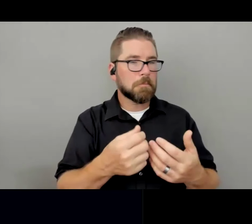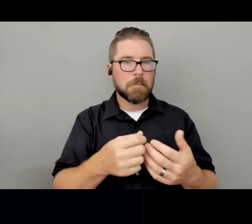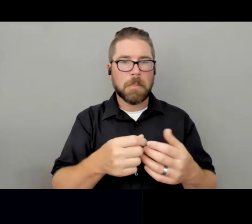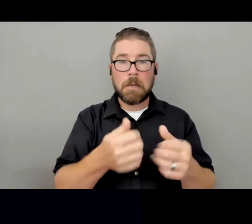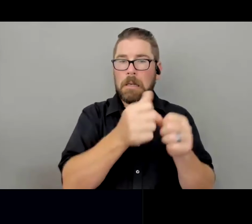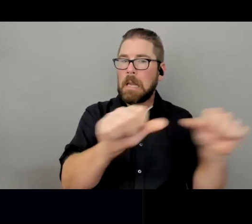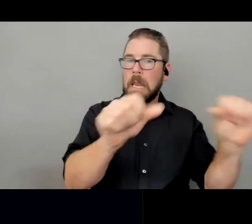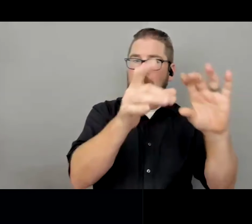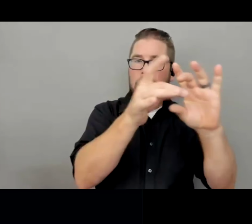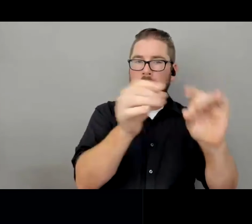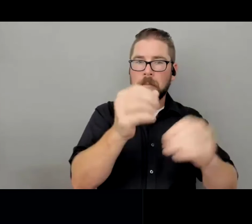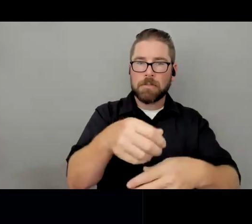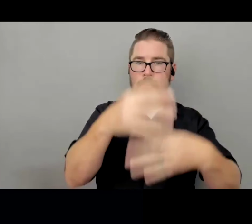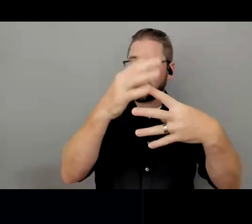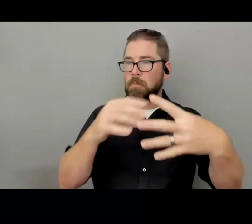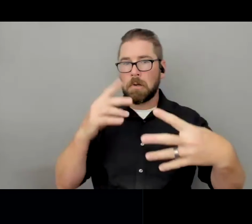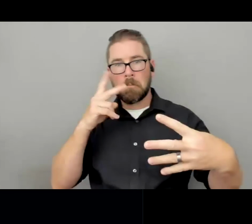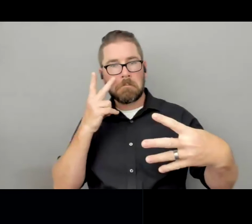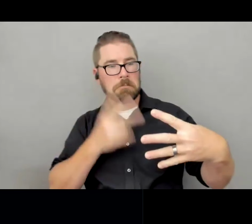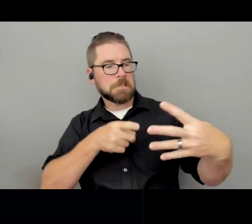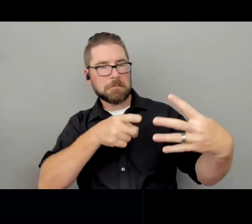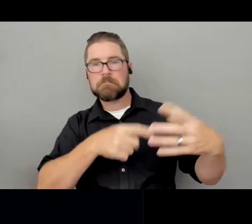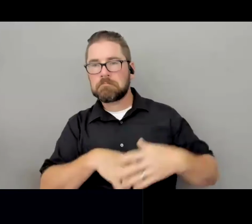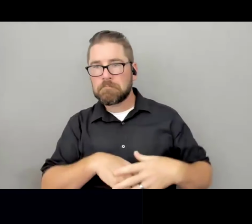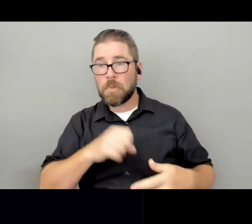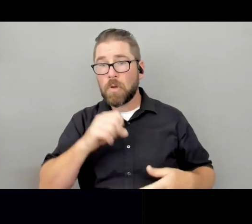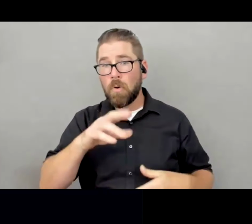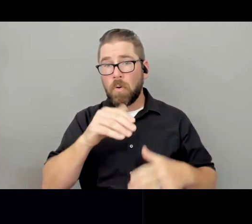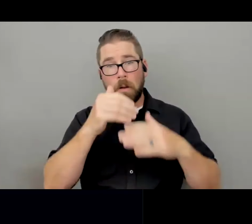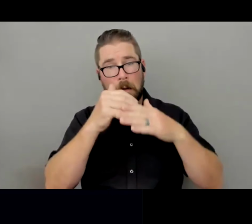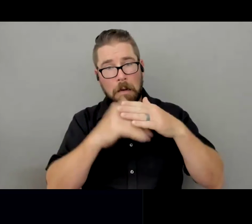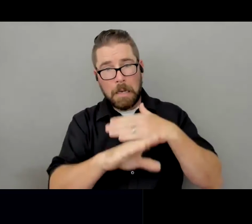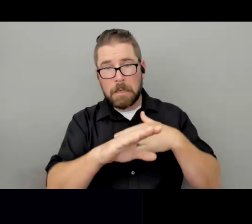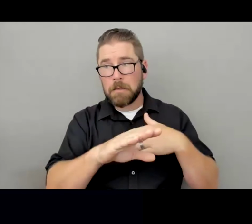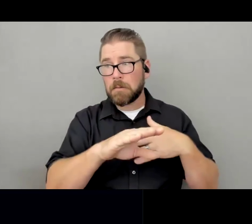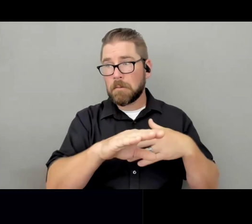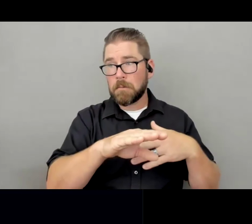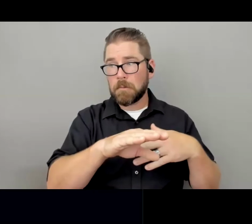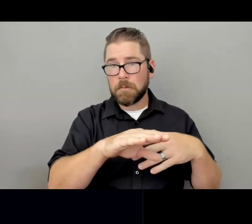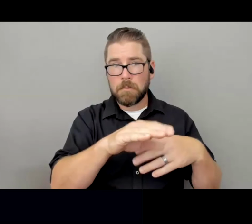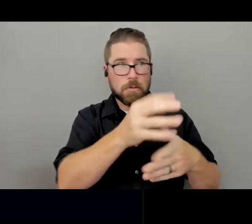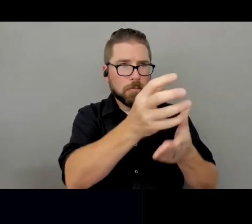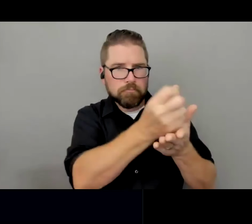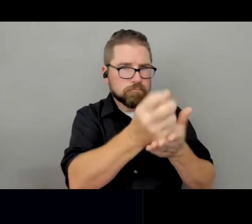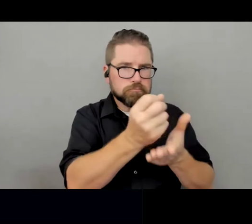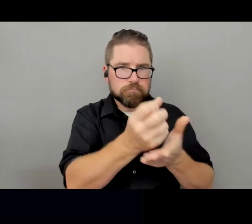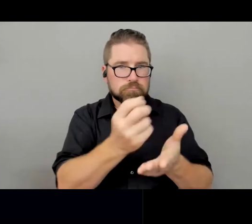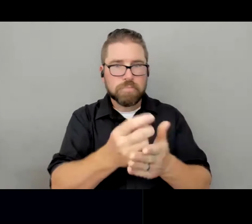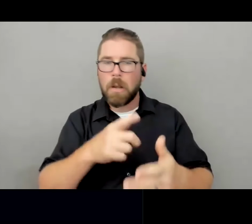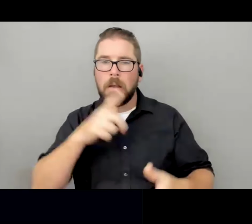exists and you can just go to it and get from it what you want without getting the messages. I think when working with our instructional faculty